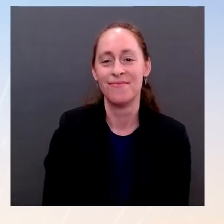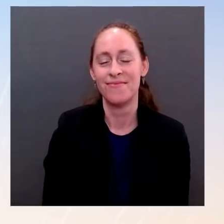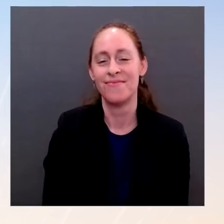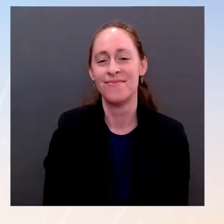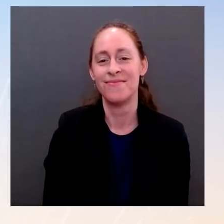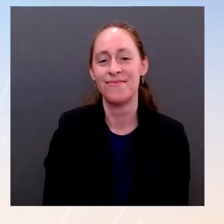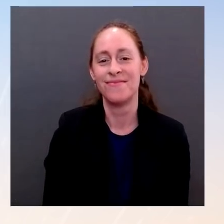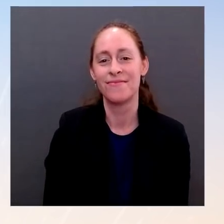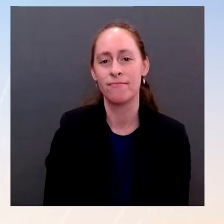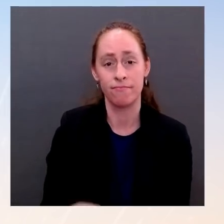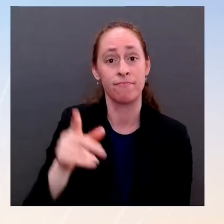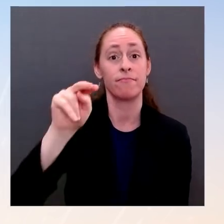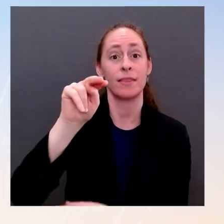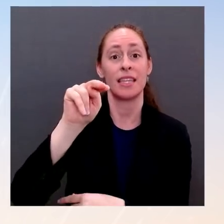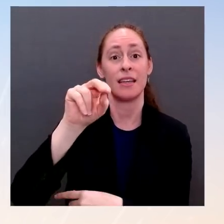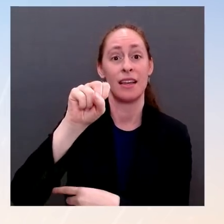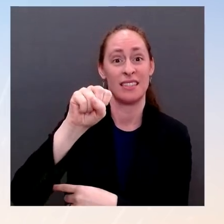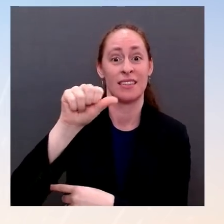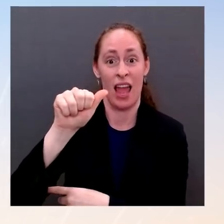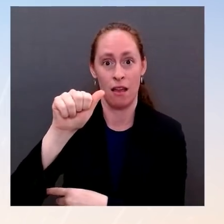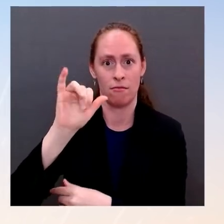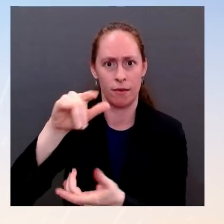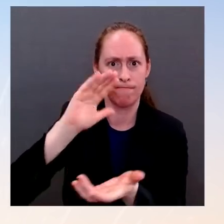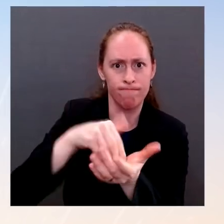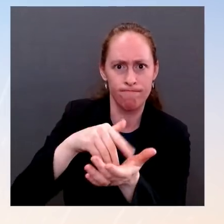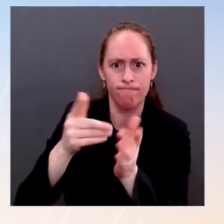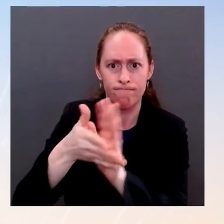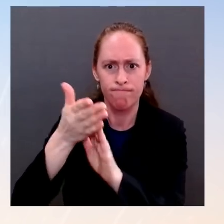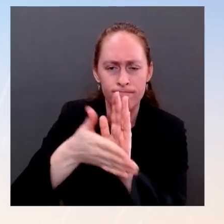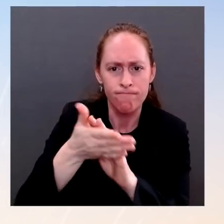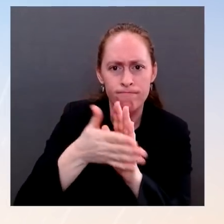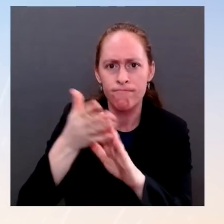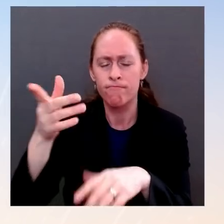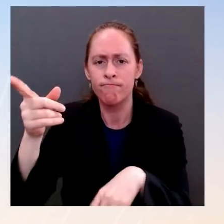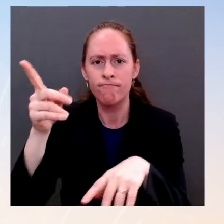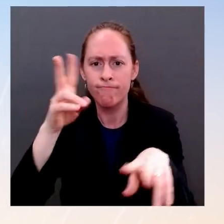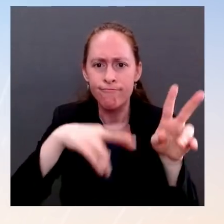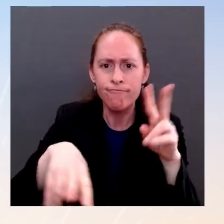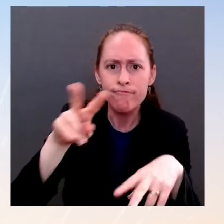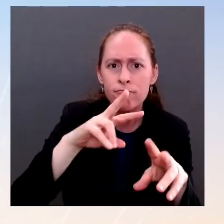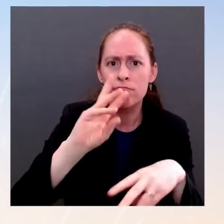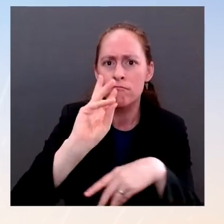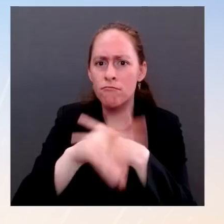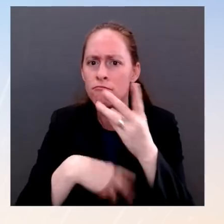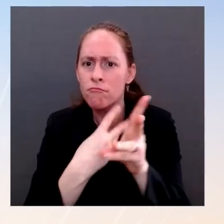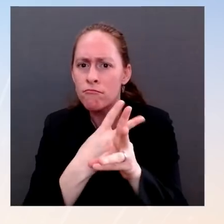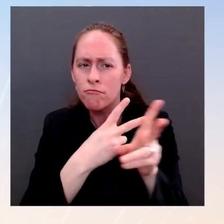Directorate, overseeing foreign intelligence and cybersecurity operations. Daleep is Deputy National Security Advisor